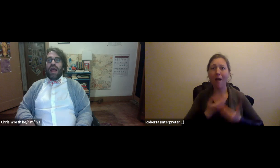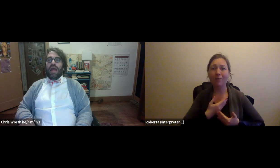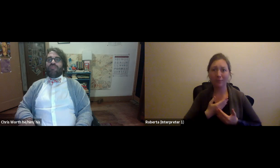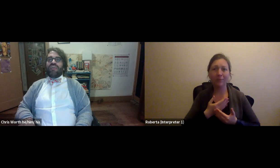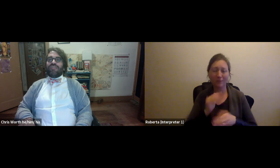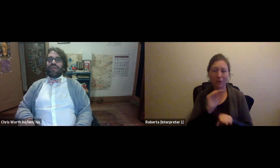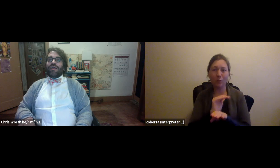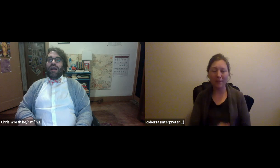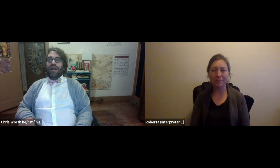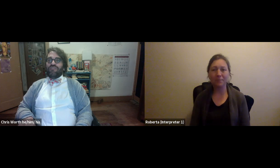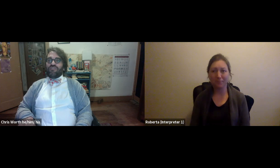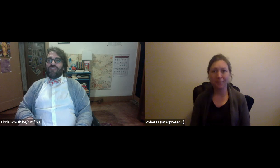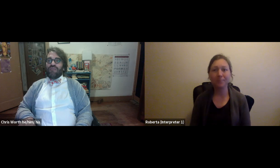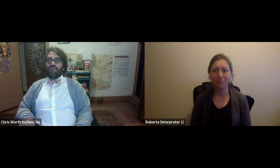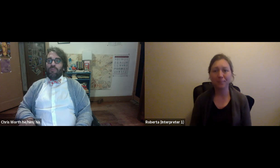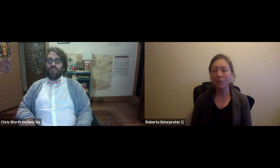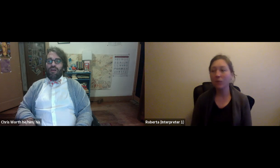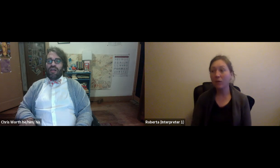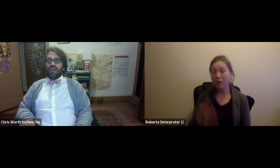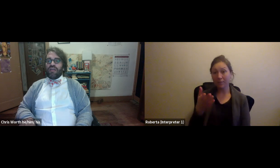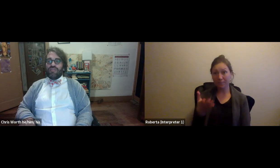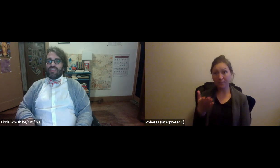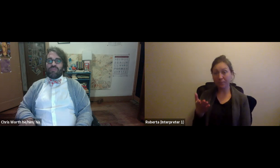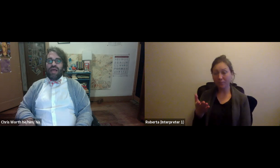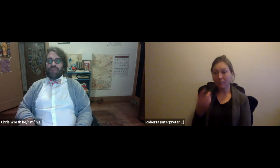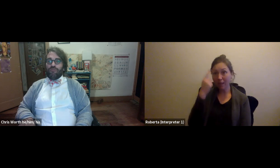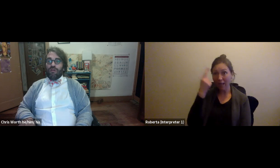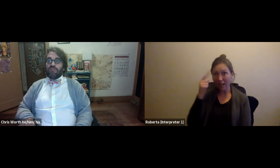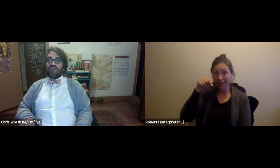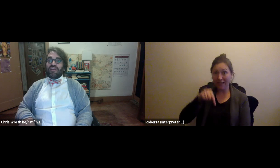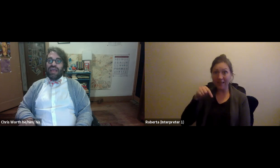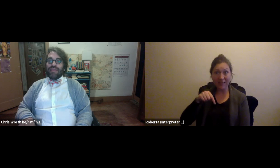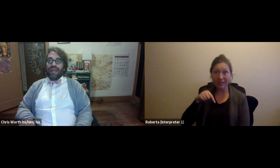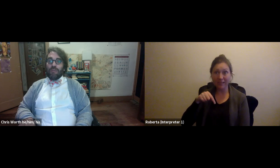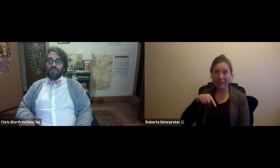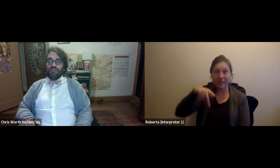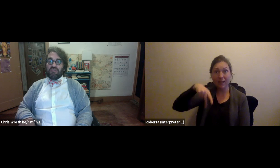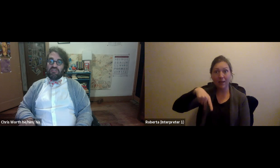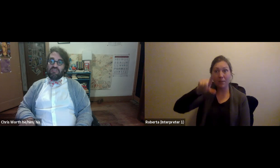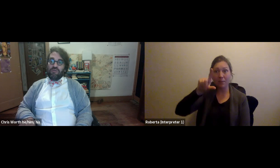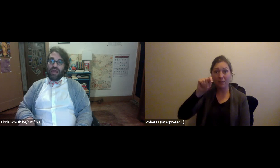I think just to give you a plug, this platform and the opportunities you have